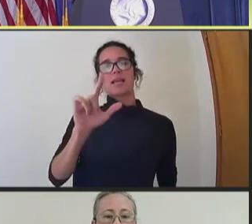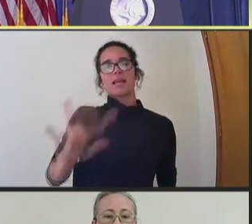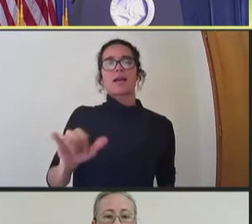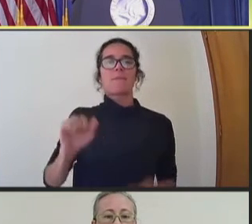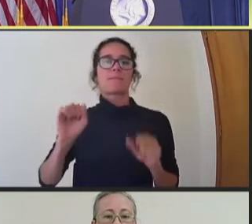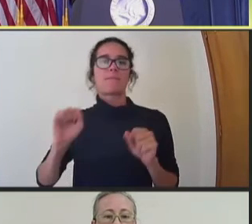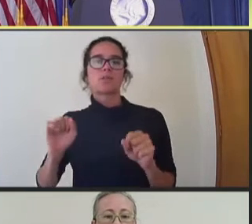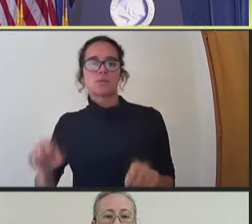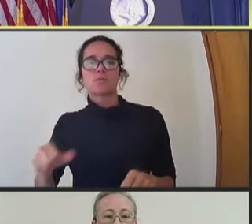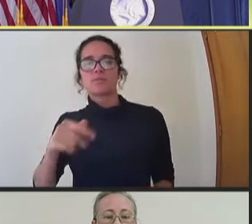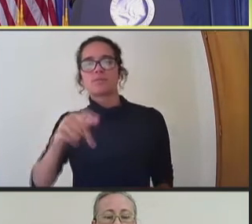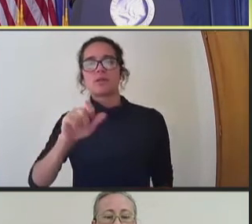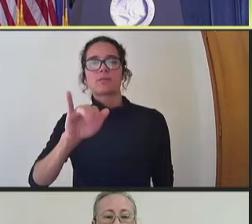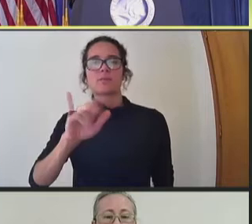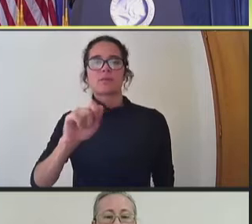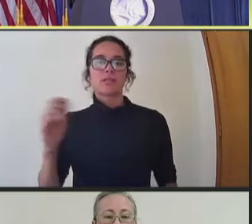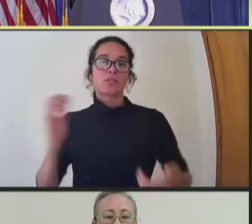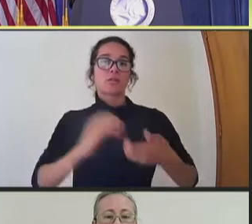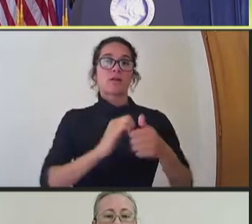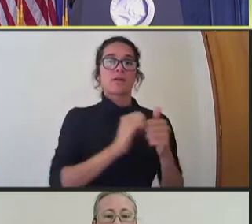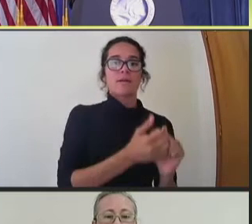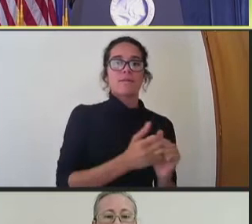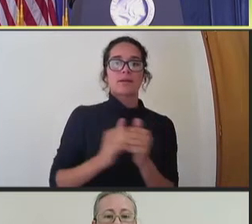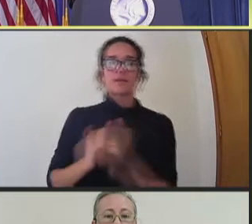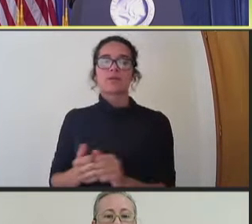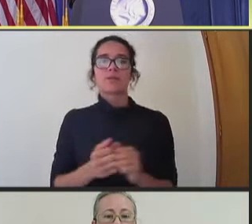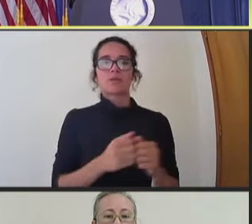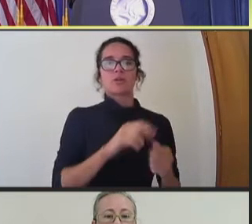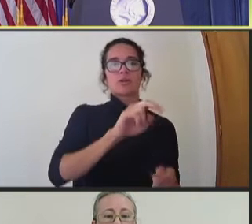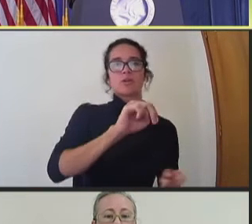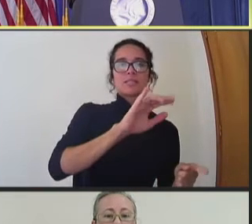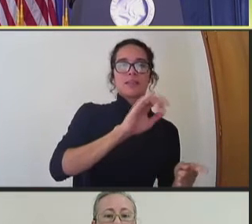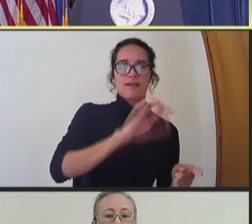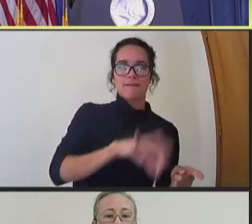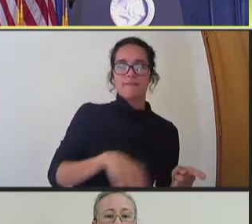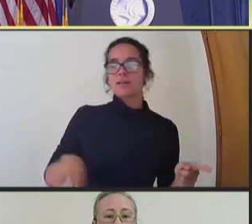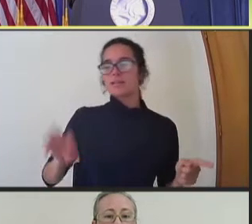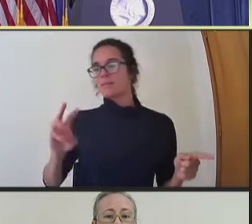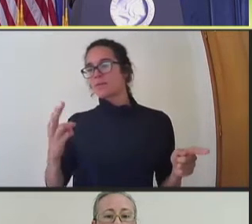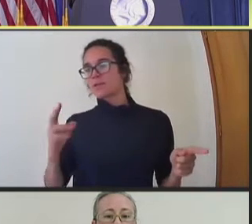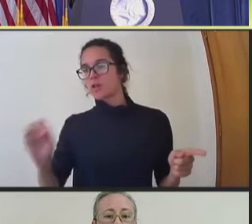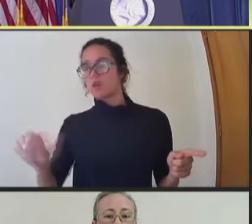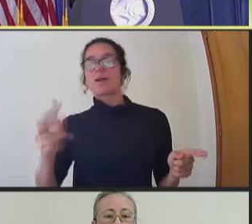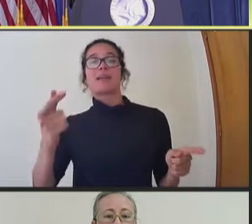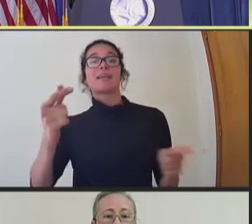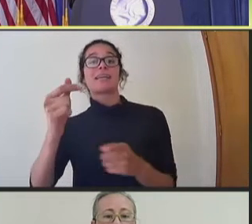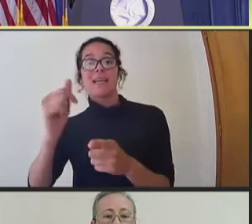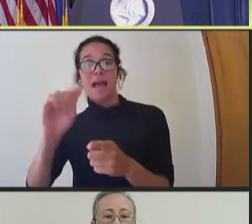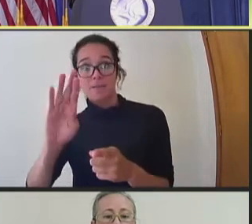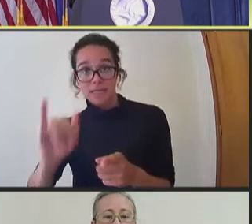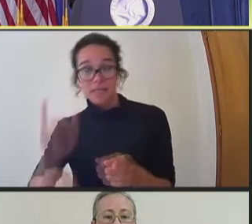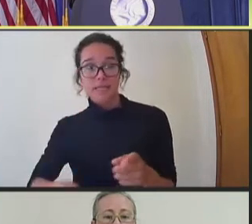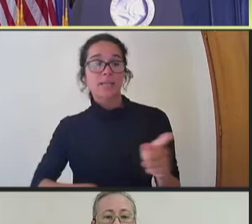campaign from UNICEF, WHO, Gavi, and the Vaccine Alliance, the Bill and Melinda Gates Foundation,